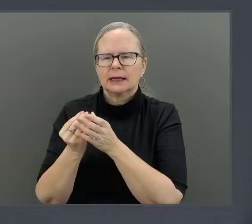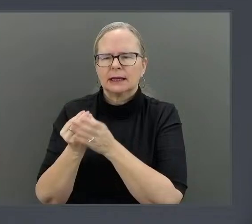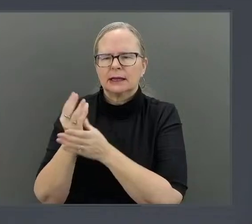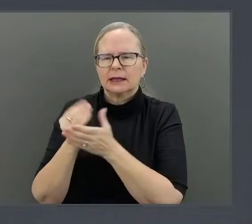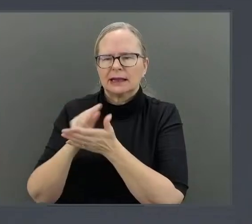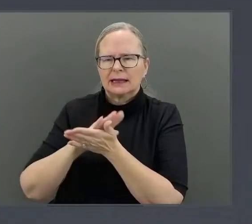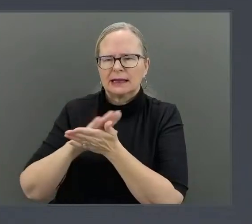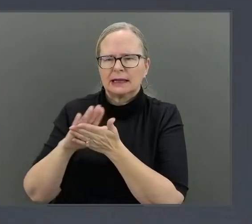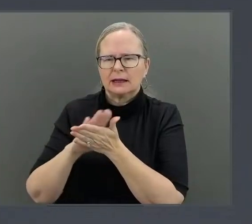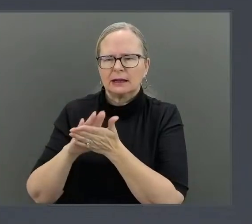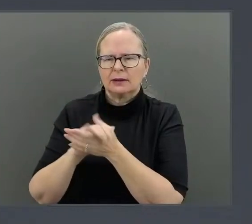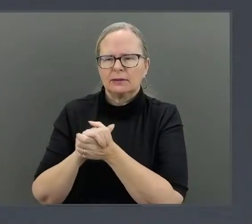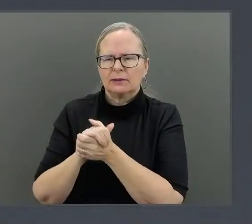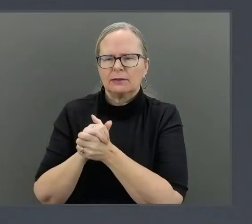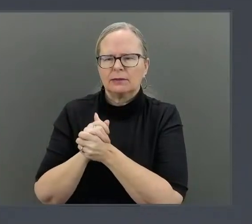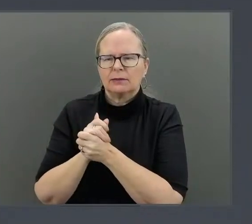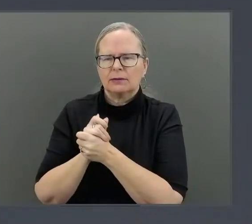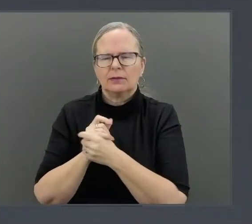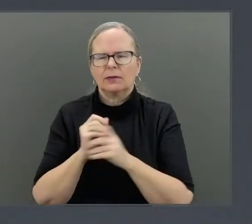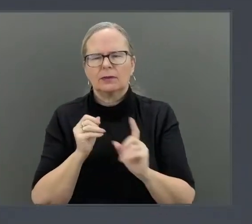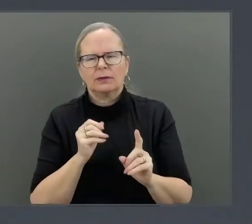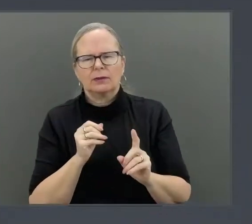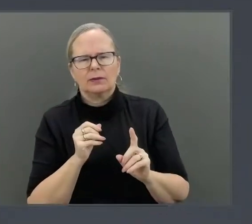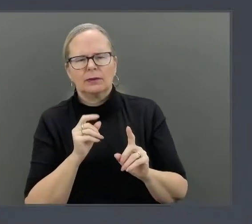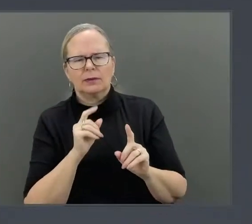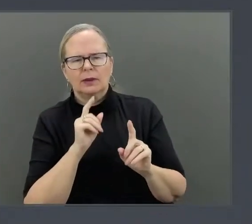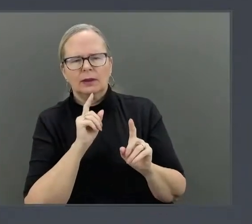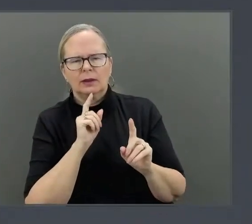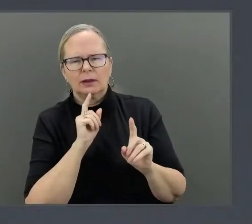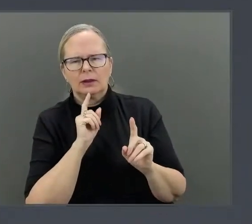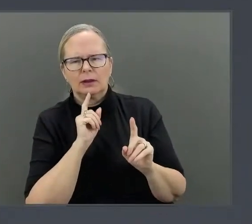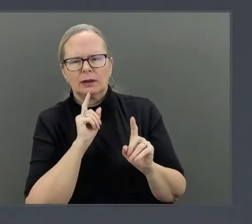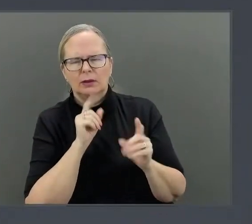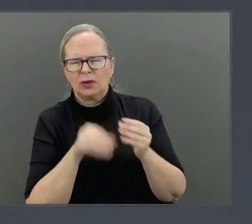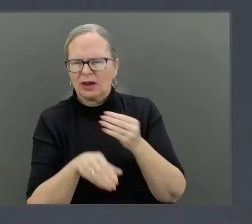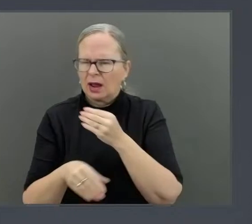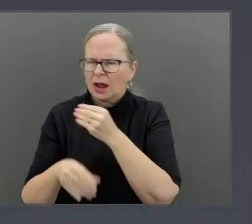for compaction uh compaction of uh the material materials required to build those communities and